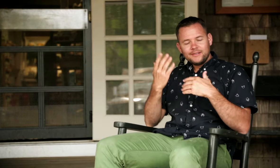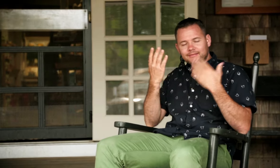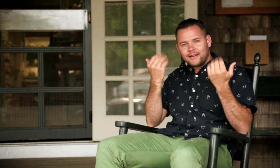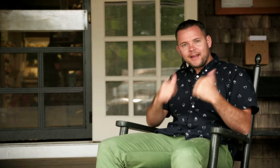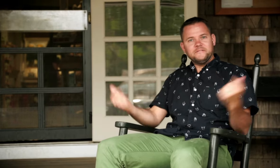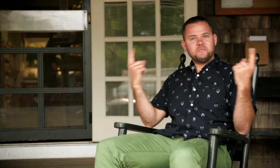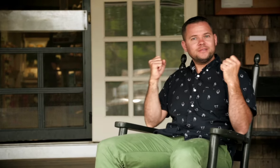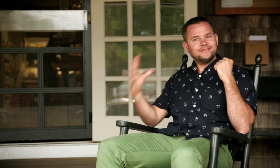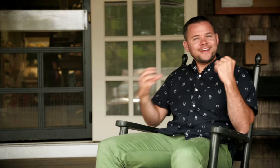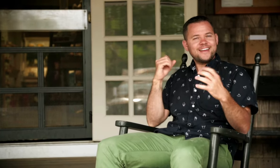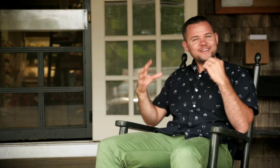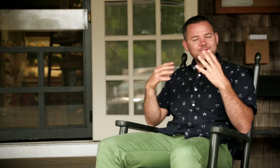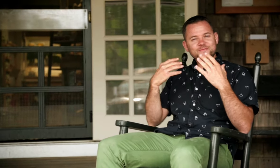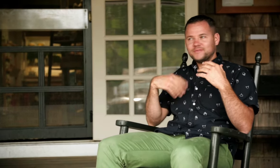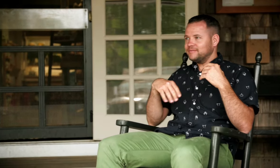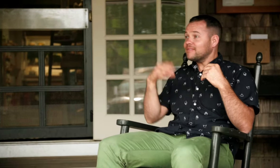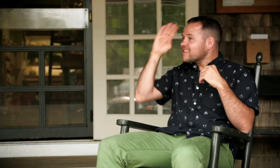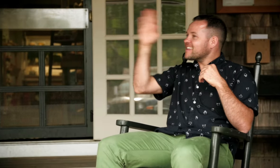But here, communication was easy. Everyone signed here.